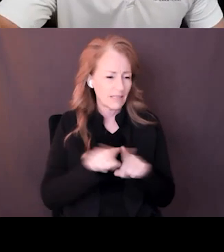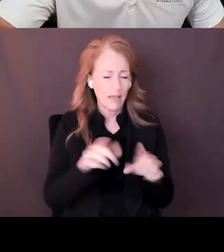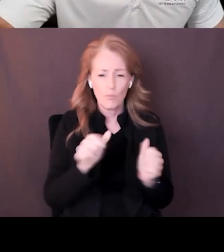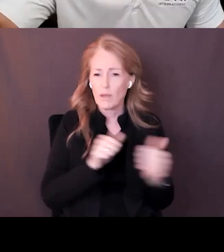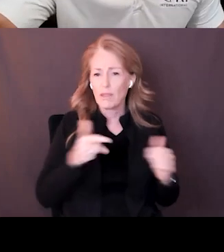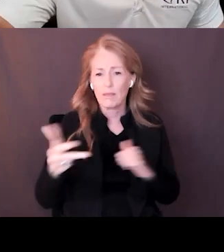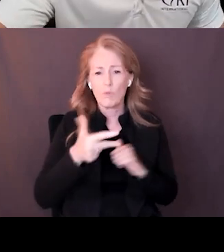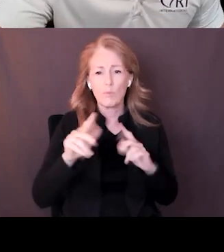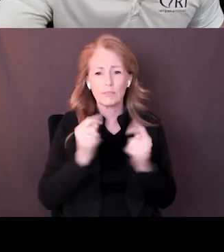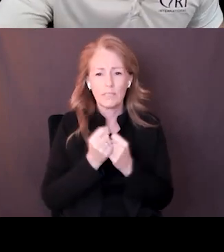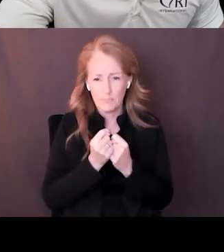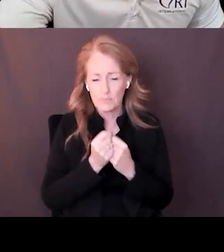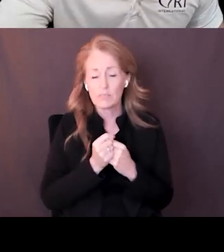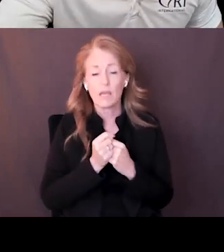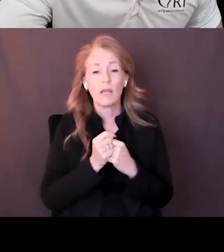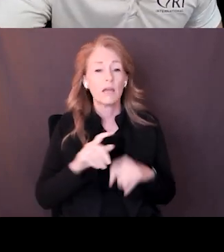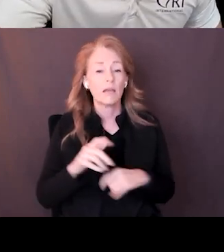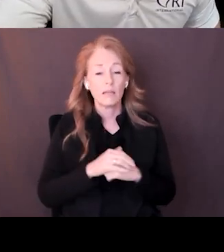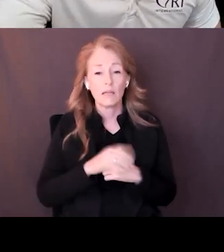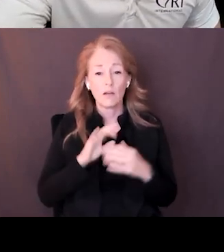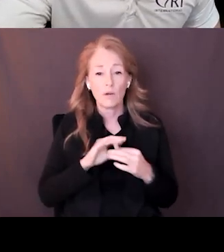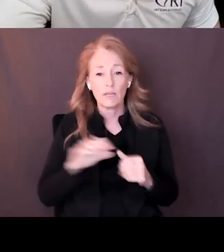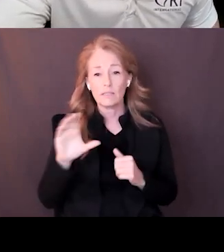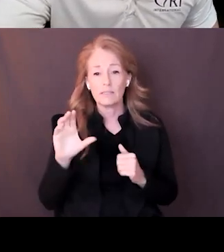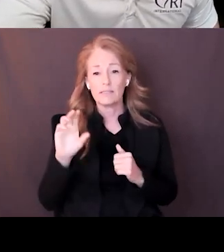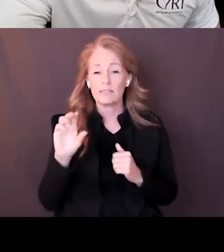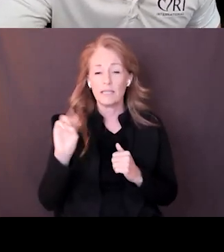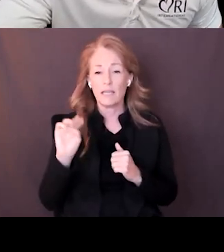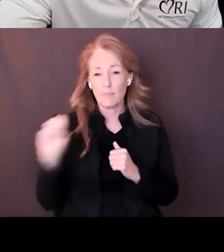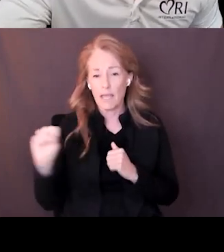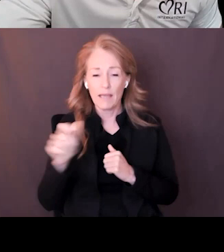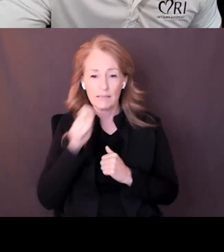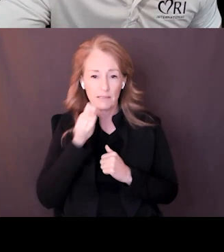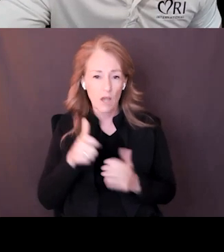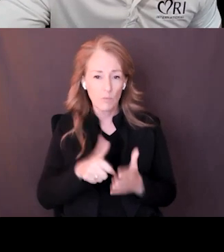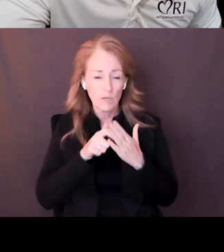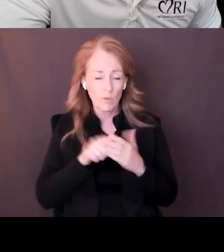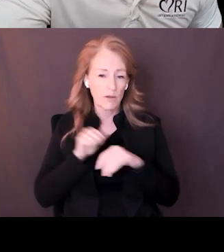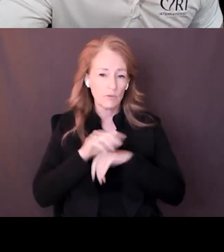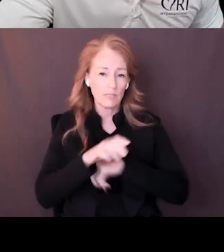MOBILE TEAMS DON'T REQUIRE THAT YOU SEND A CLINICIAN ON EVERY TEAM.